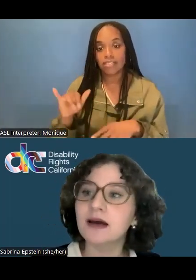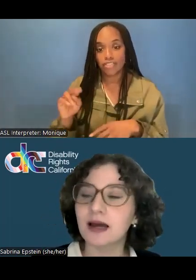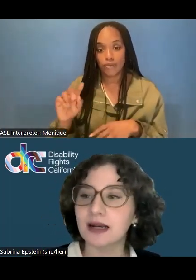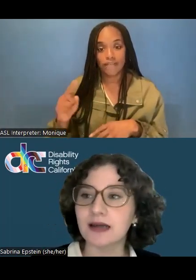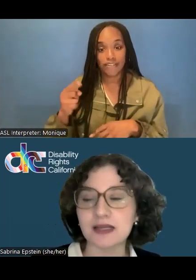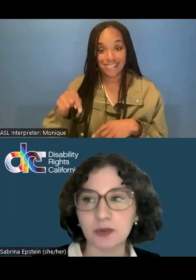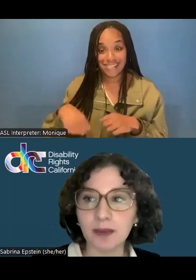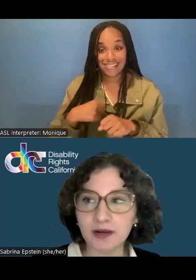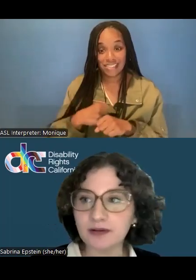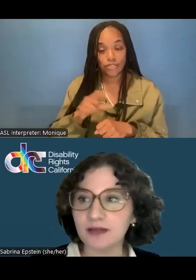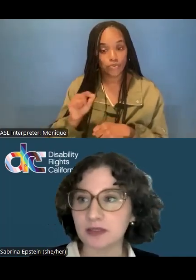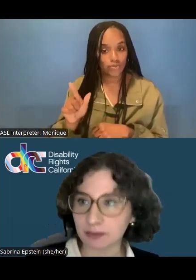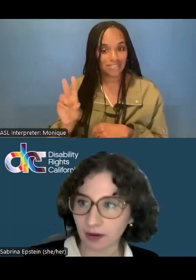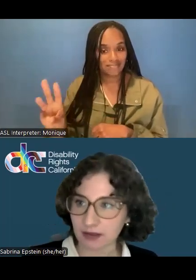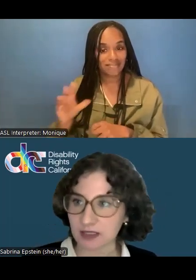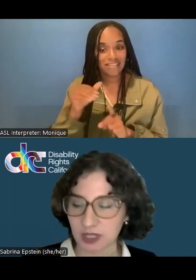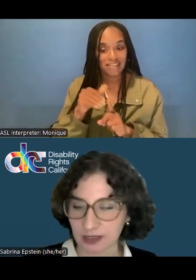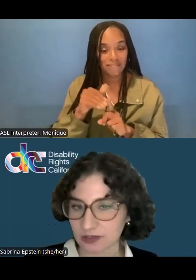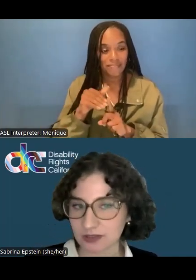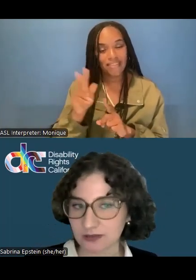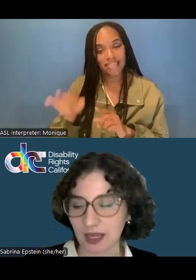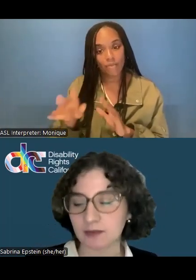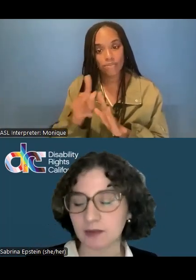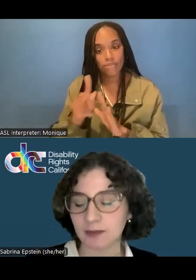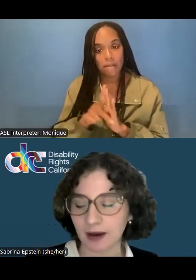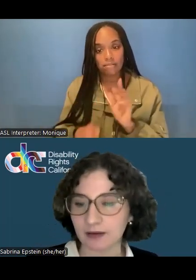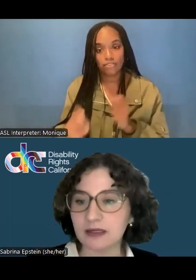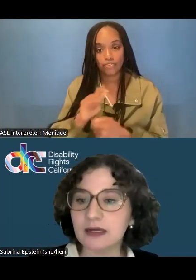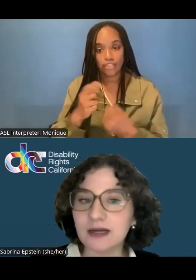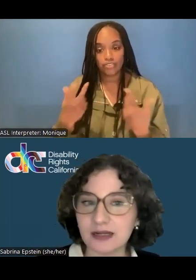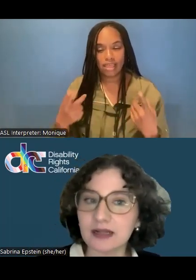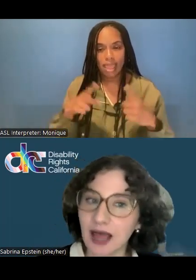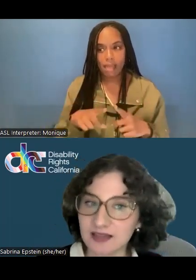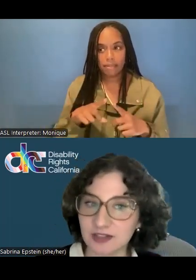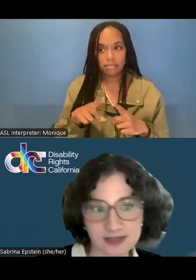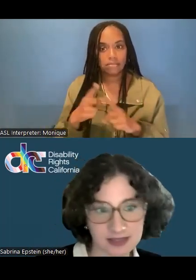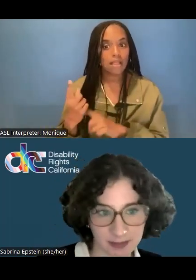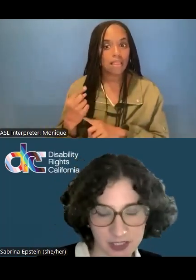And as a reminder, that was a policy change that came. About in last year's state budget.